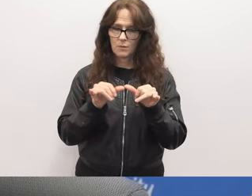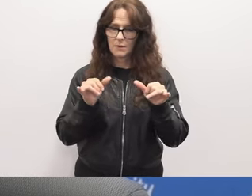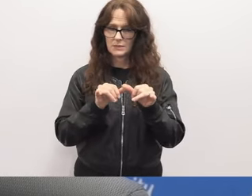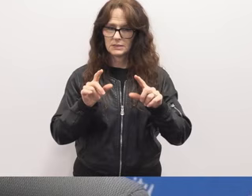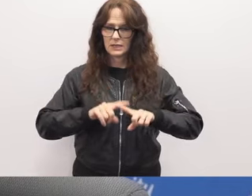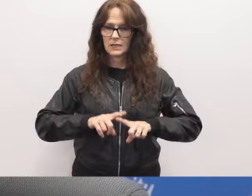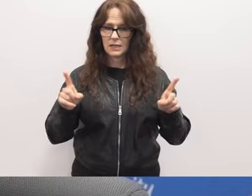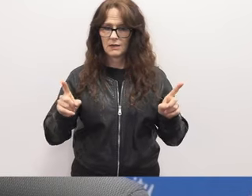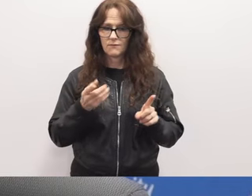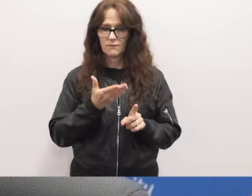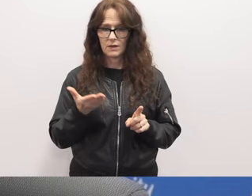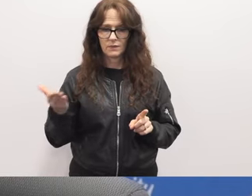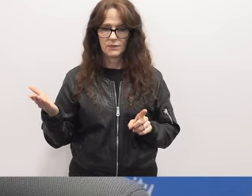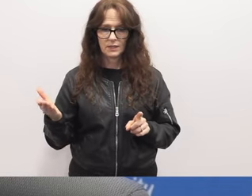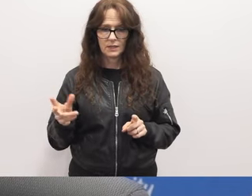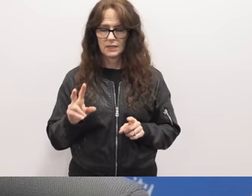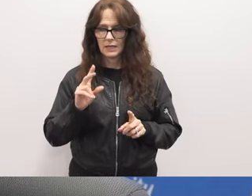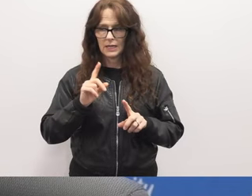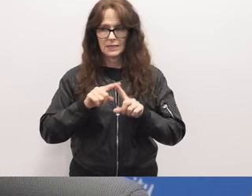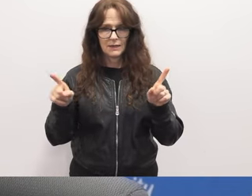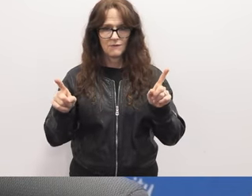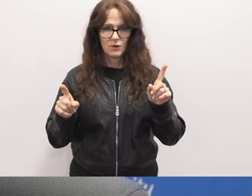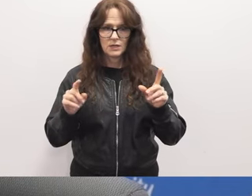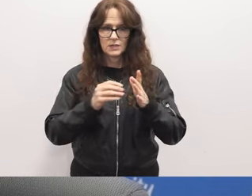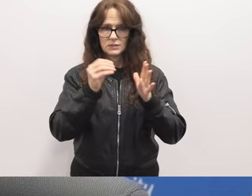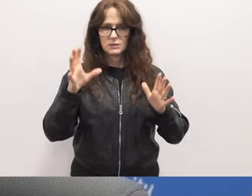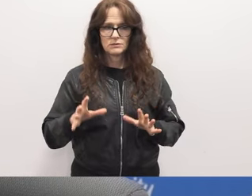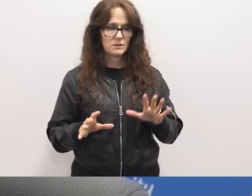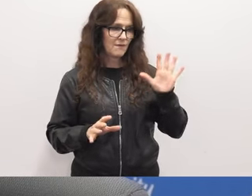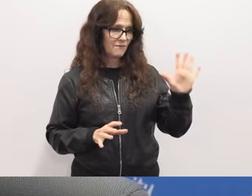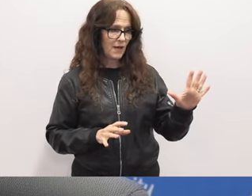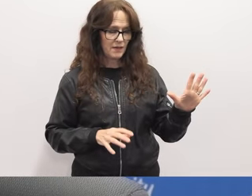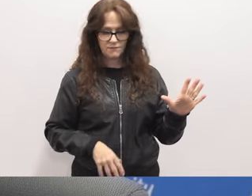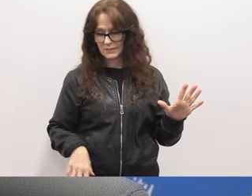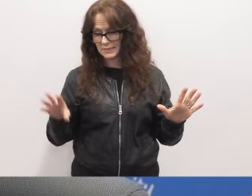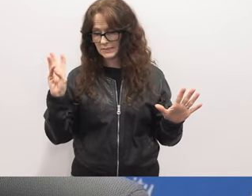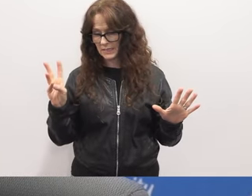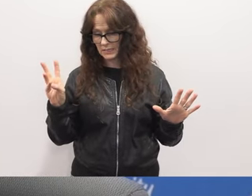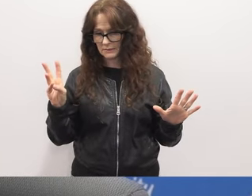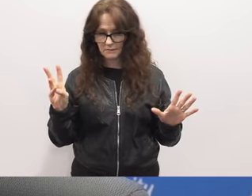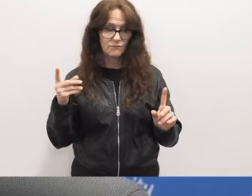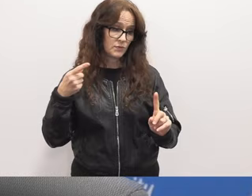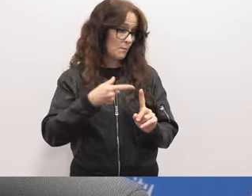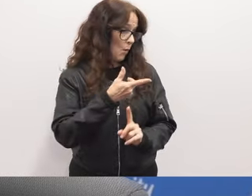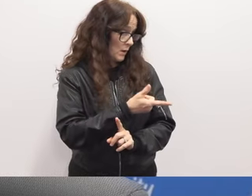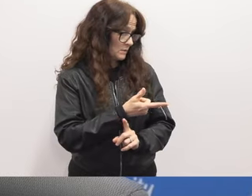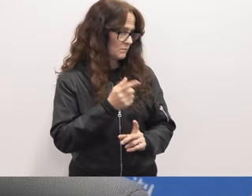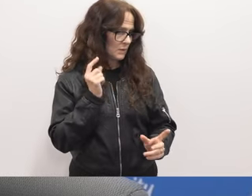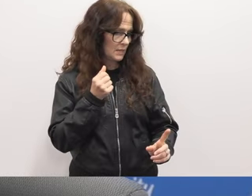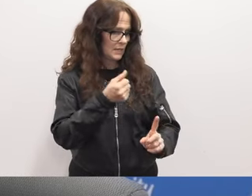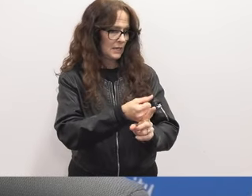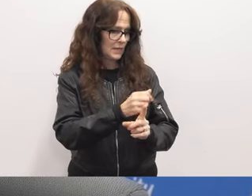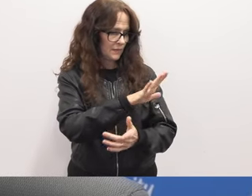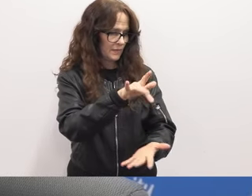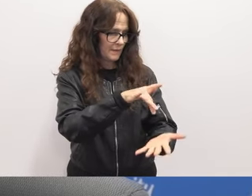and looking at two different students in goals five and six precisely for the point Dr. Baker, 'cause we wanted to hit that middle school student